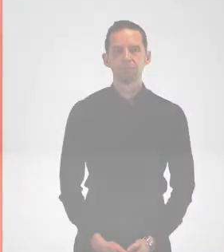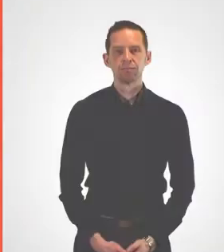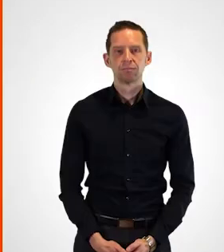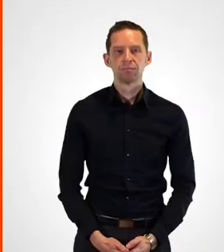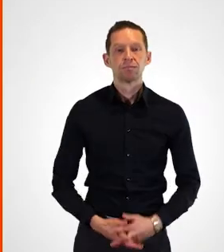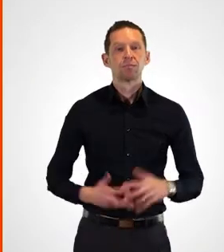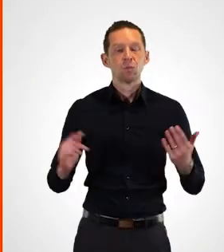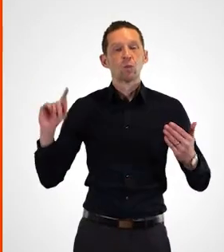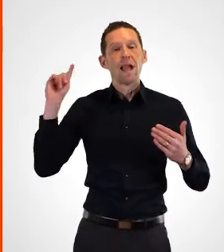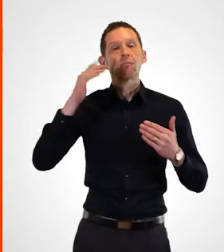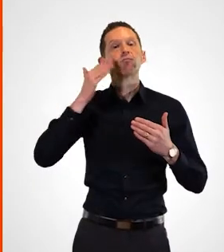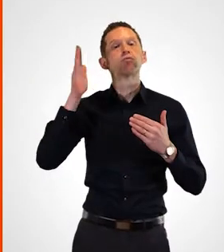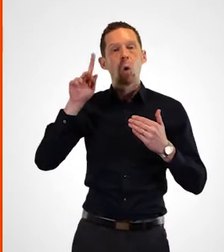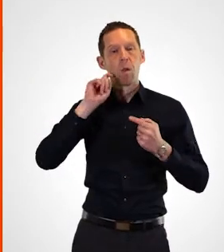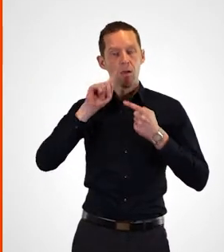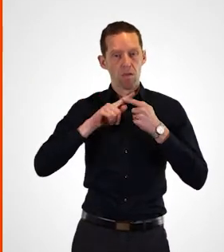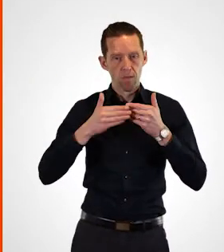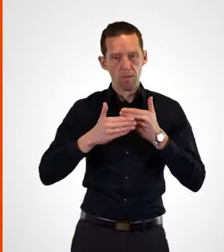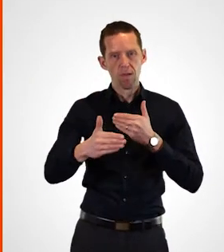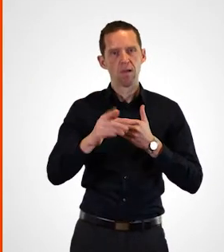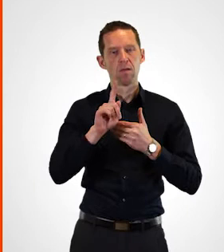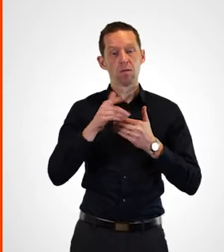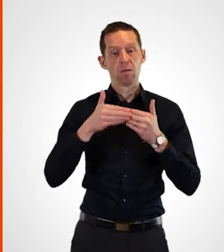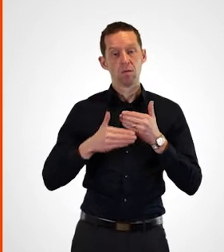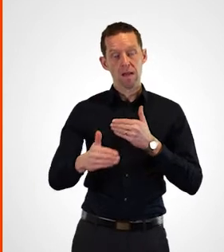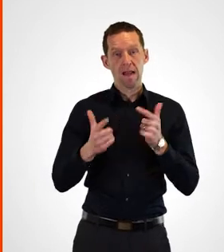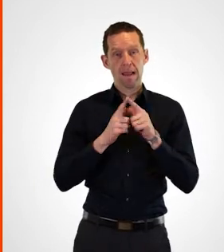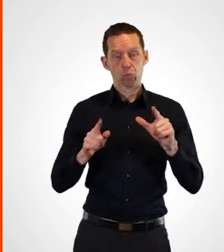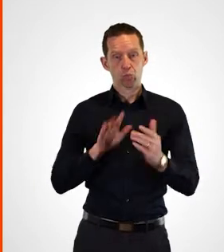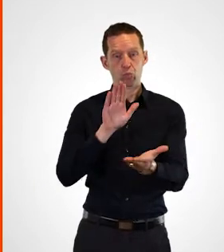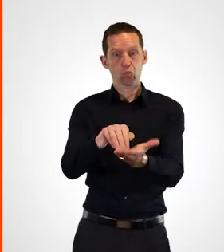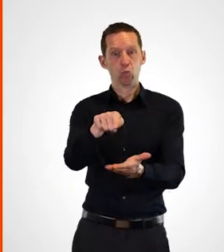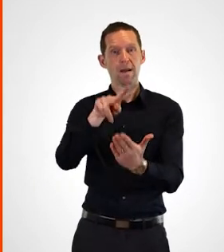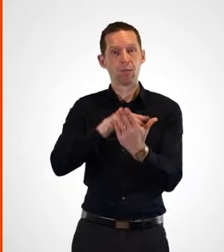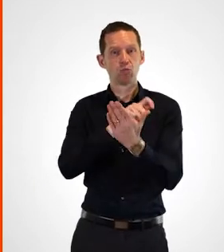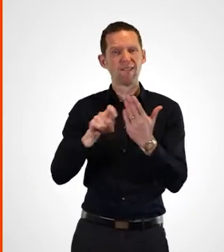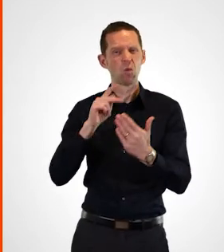We're going to continue with our lecture series "Paving the path from language to literacy for young deaf learners"